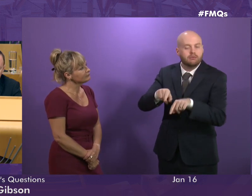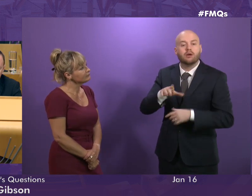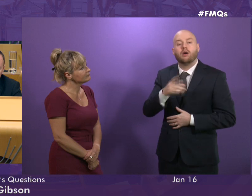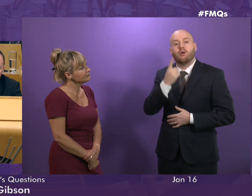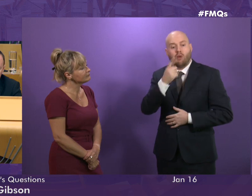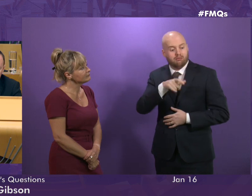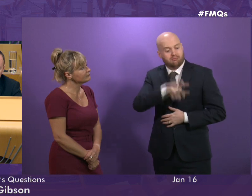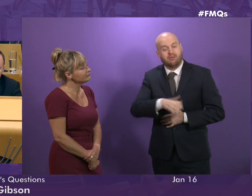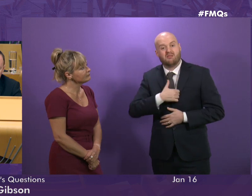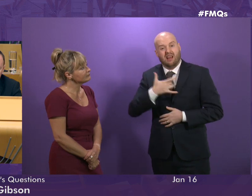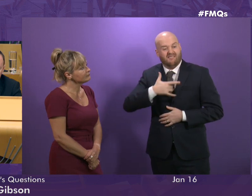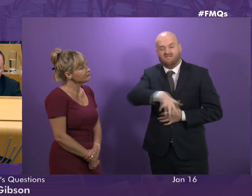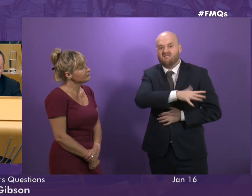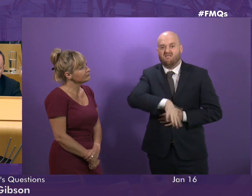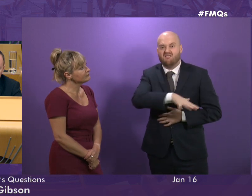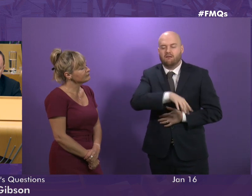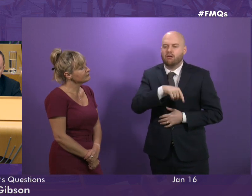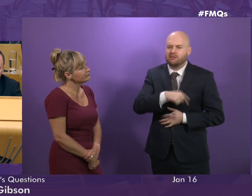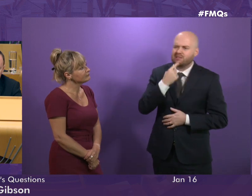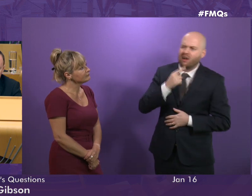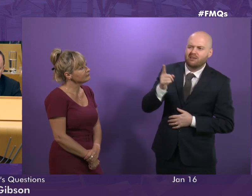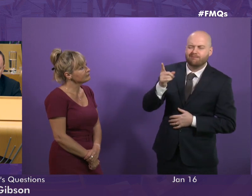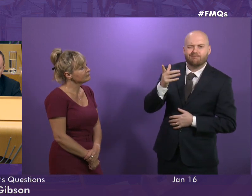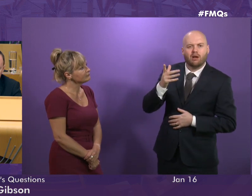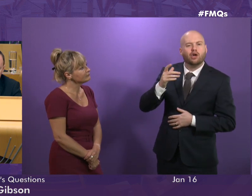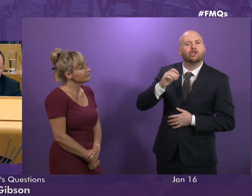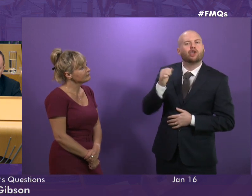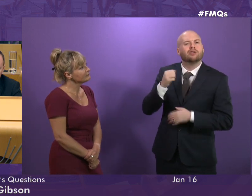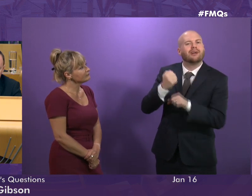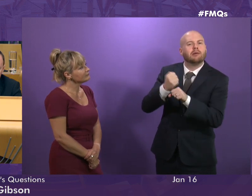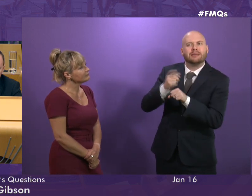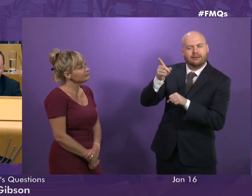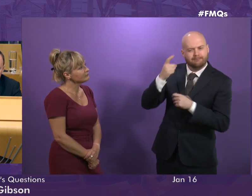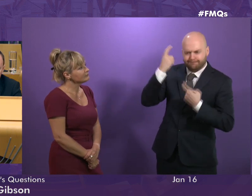would not contemplate placing a trans man in a male prison, it has fewer qualms about